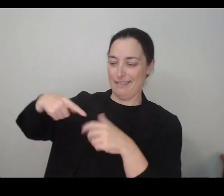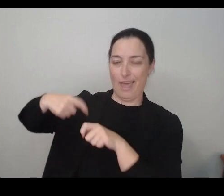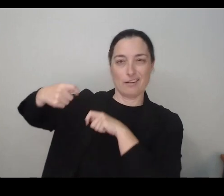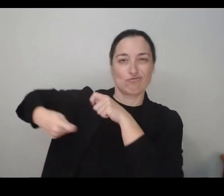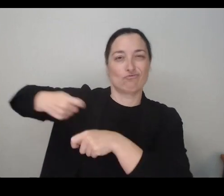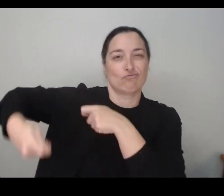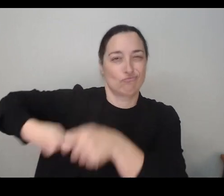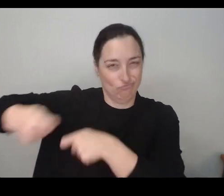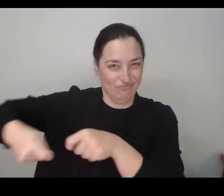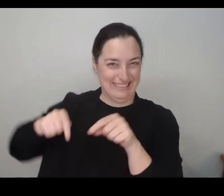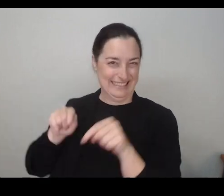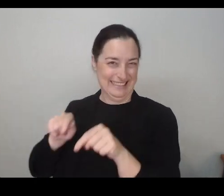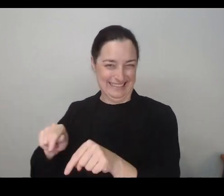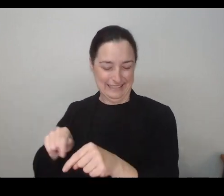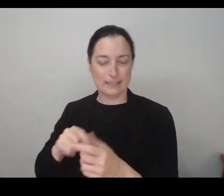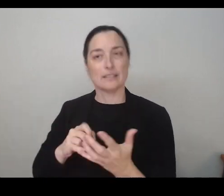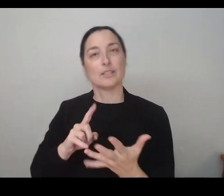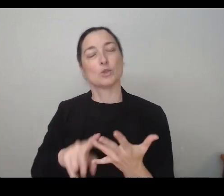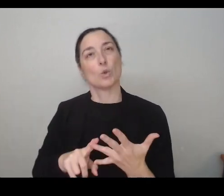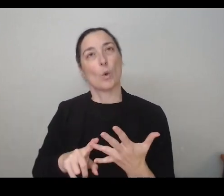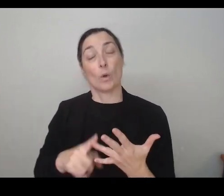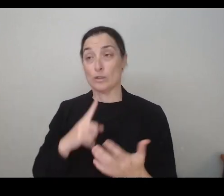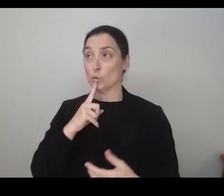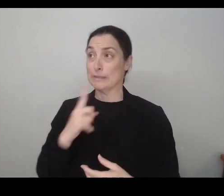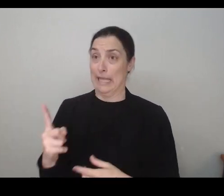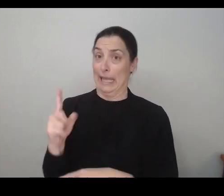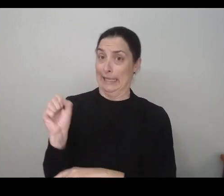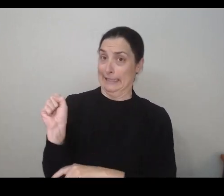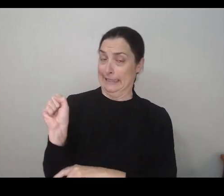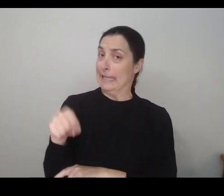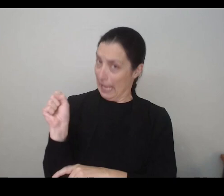So to say that yes, there is a role that Gauguin is playing